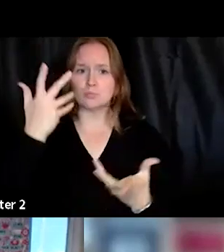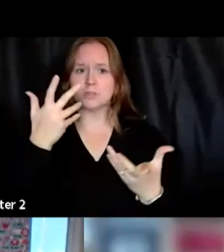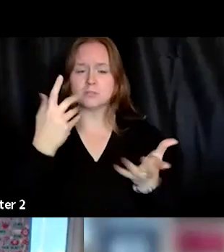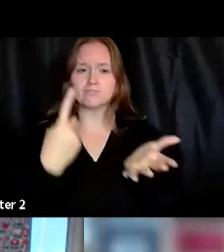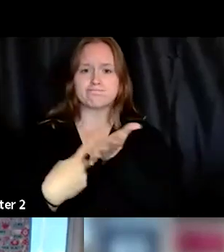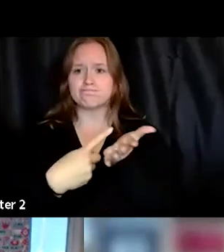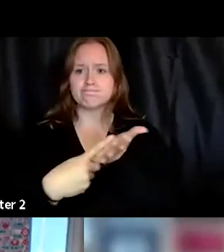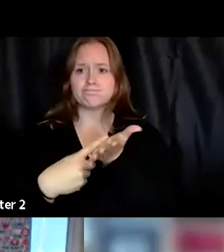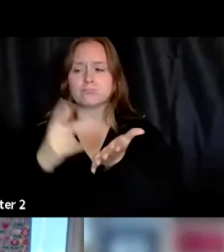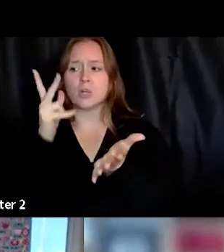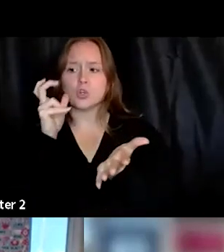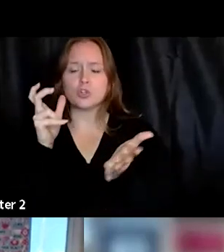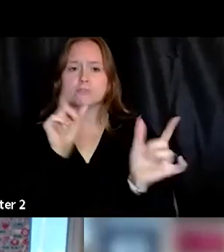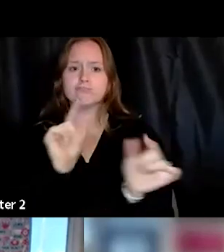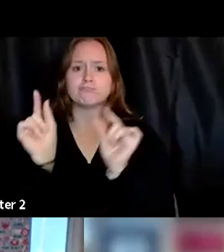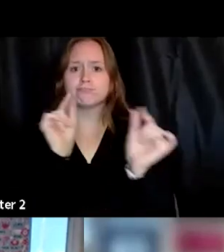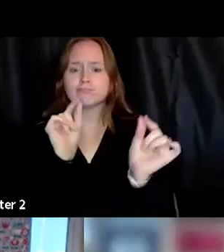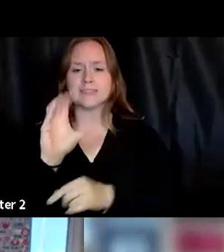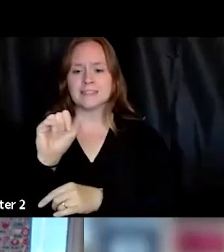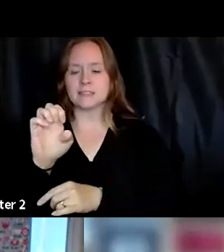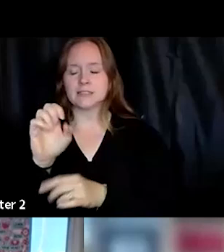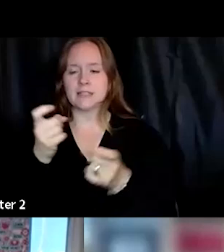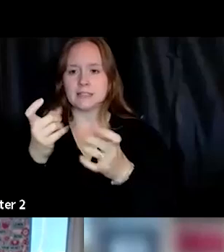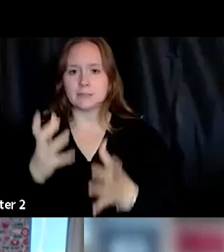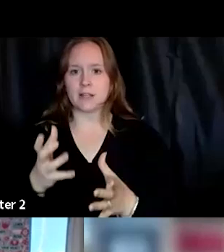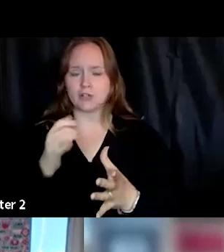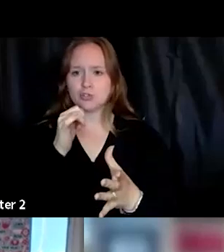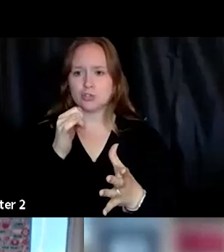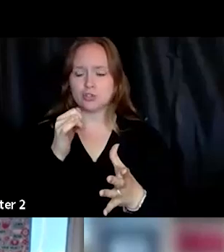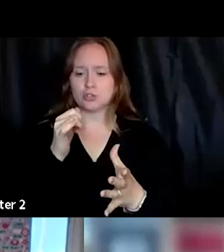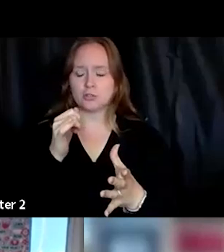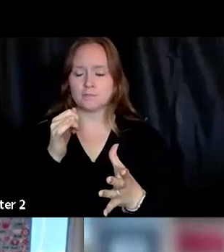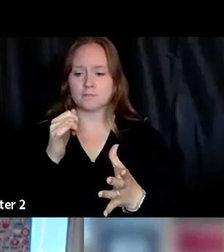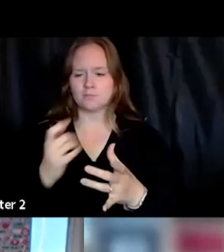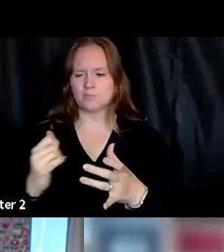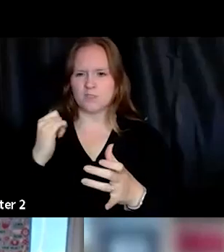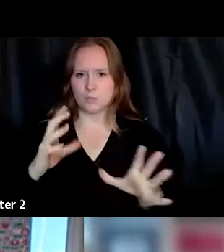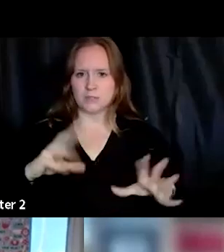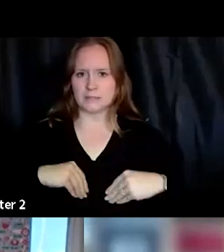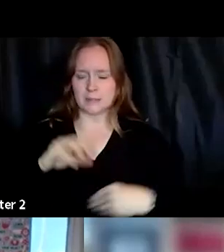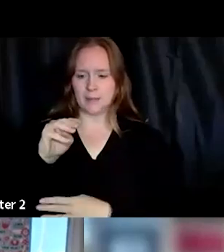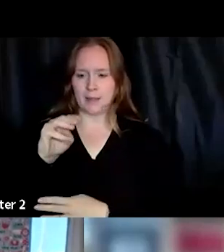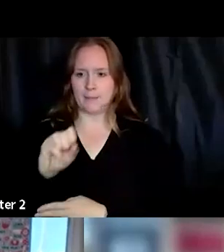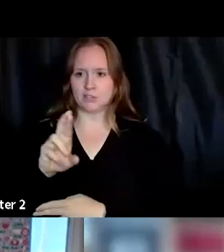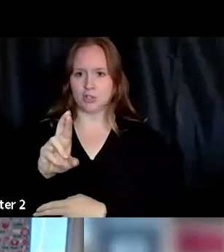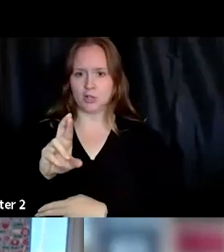that case managers or DDS are not accepting MSRs or the case managers just not writing them